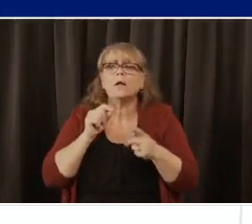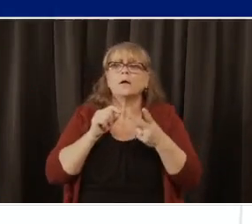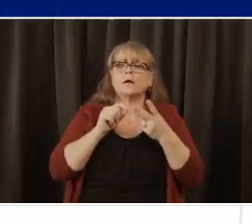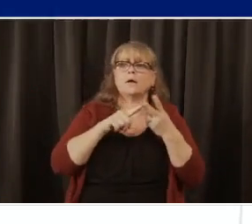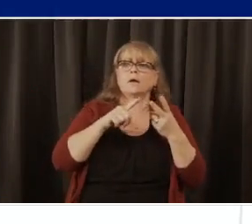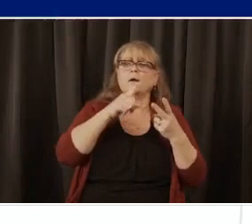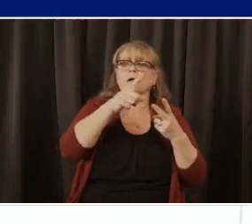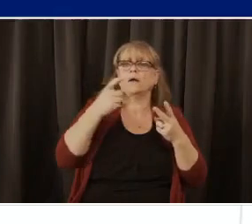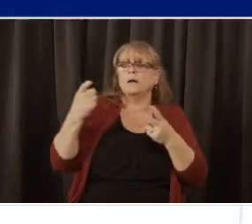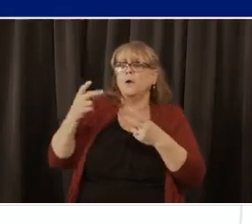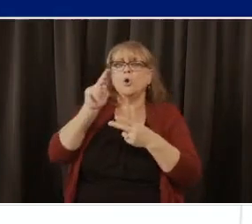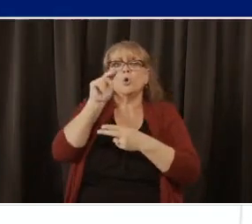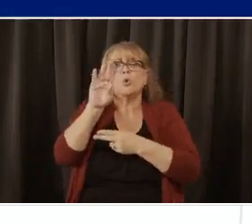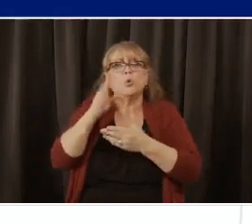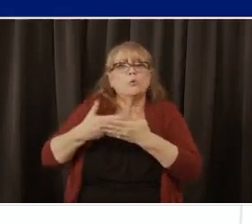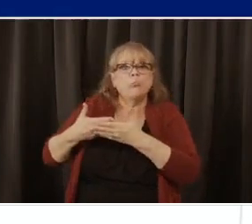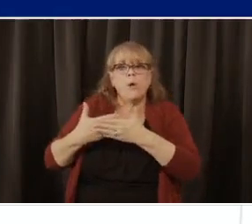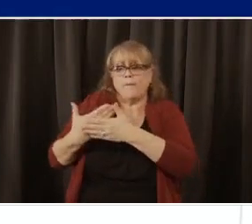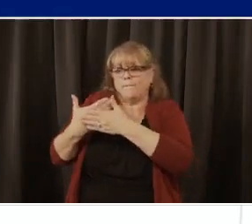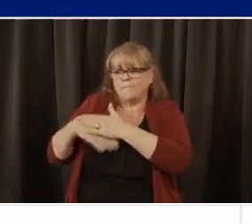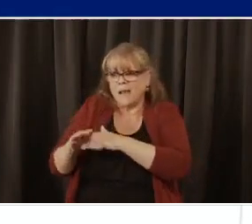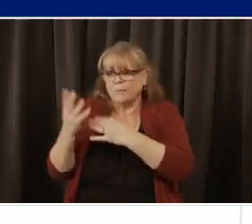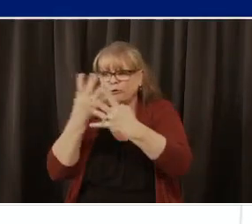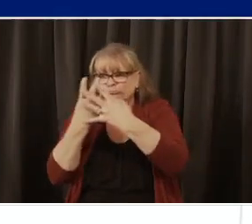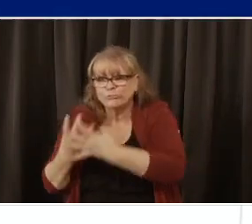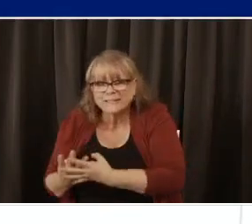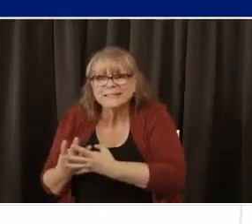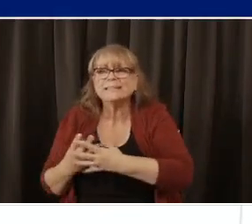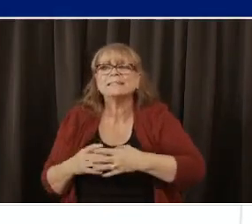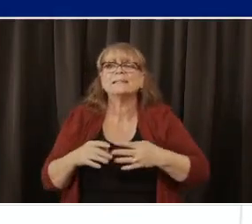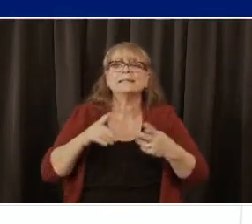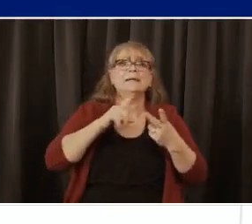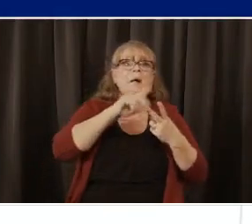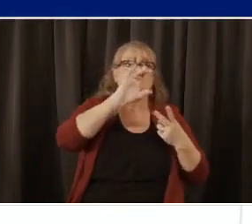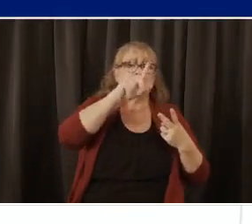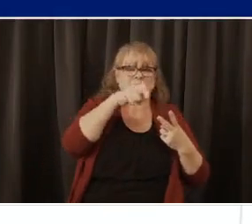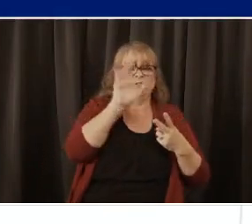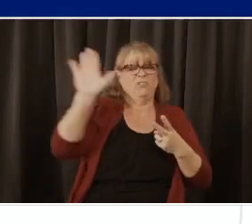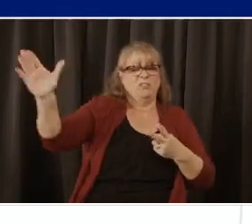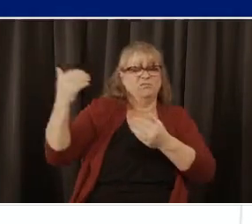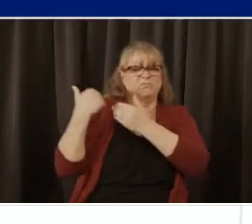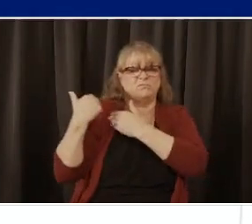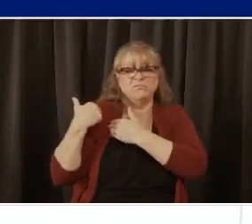state lab was going to have to change dramatically to respond to this crisis. Next slide.